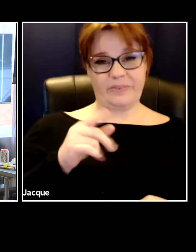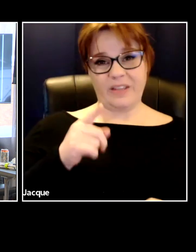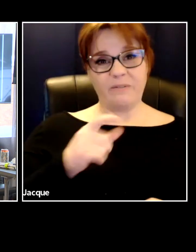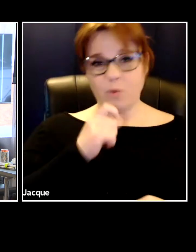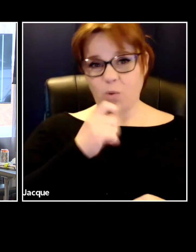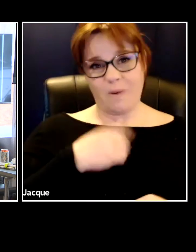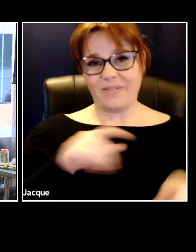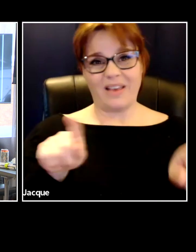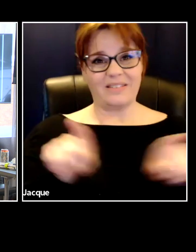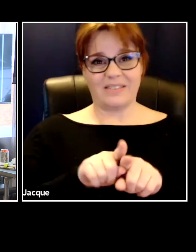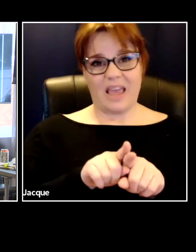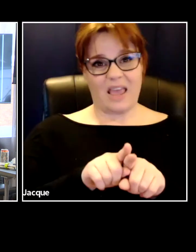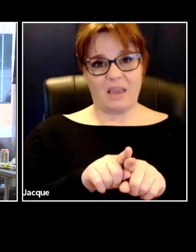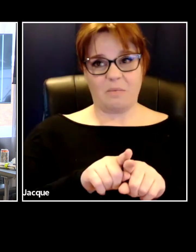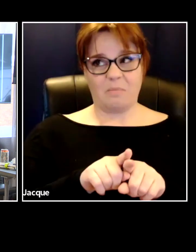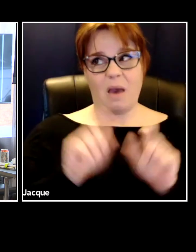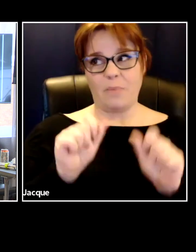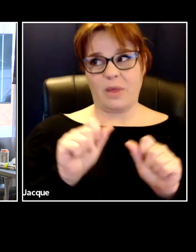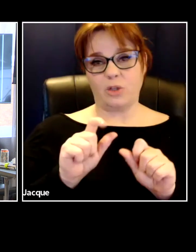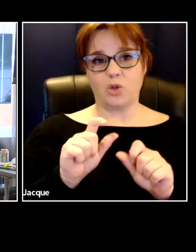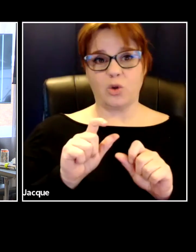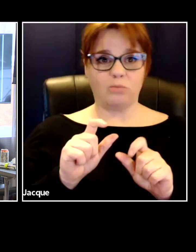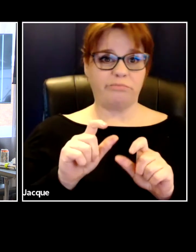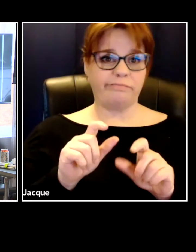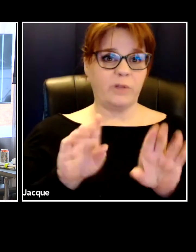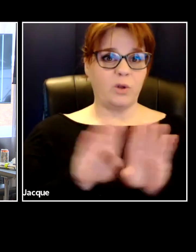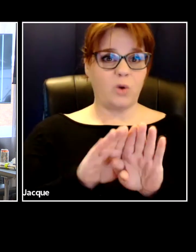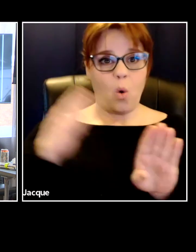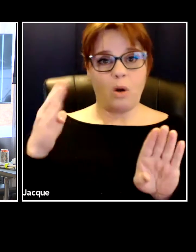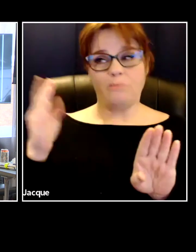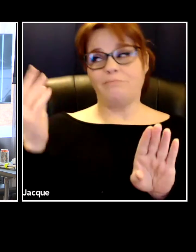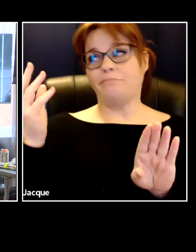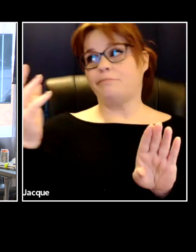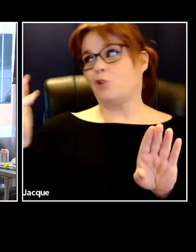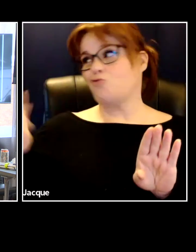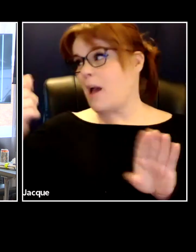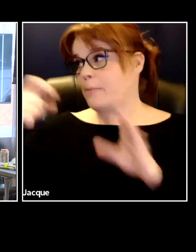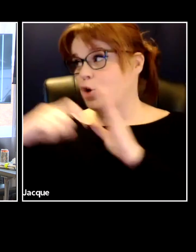of walk out your door, grab the keys and go, you know, walk out of your car, park,